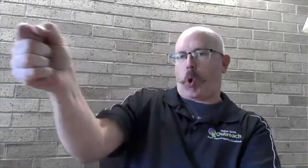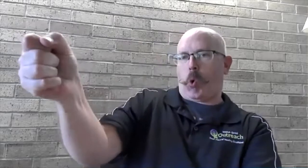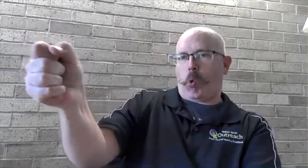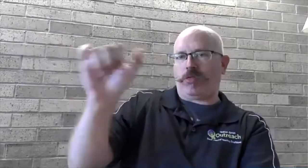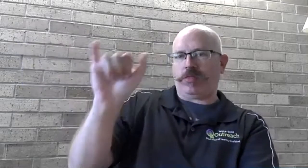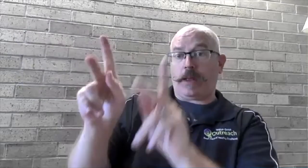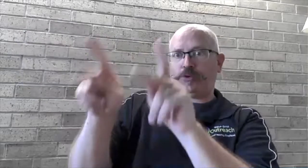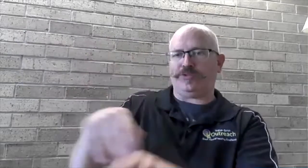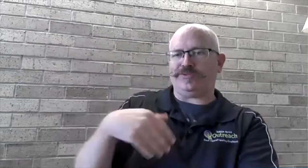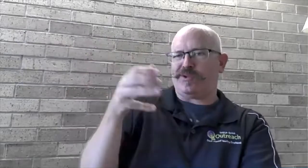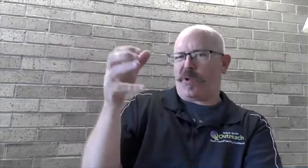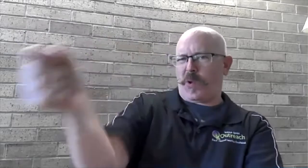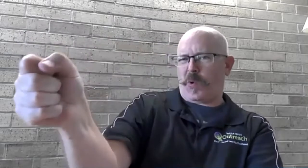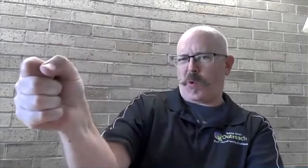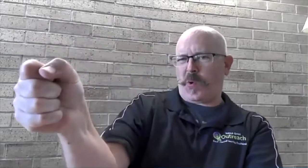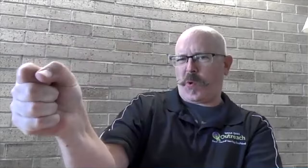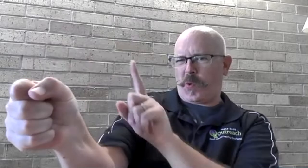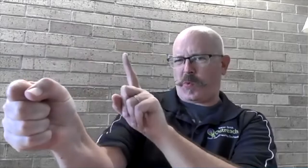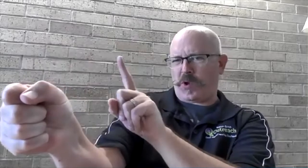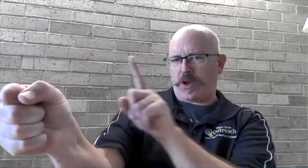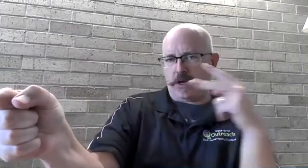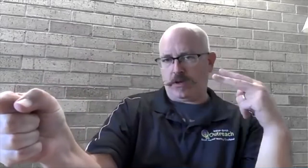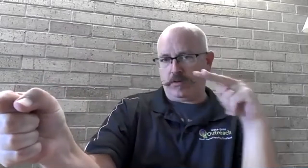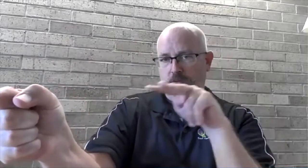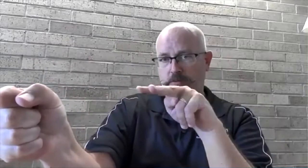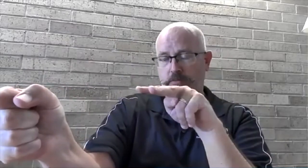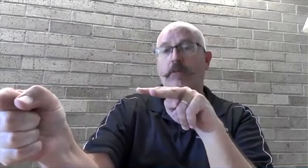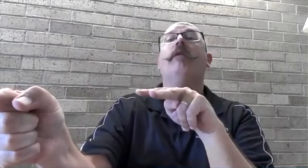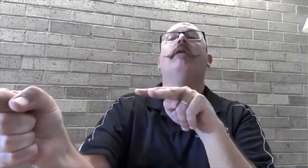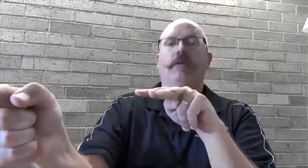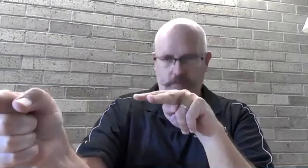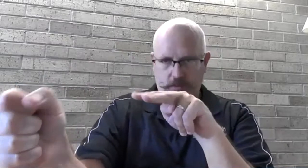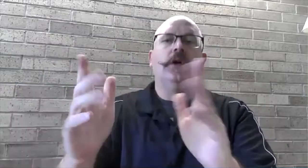or letting them know that this person is saying that and if that person is going too quickly ask